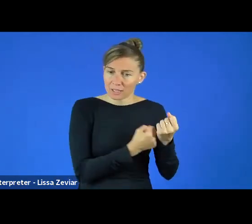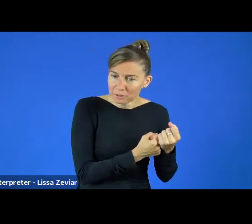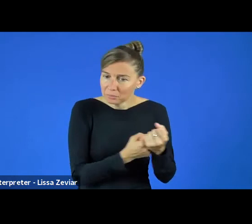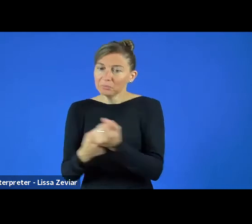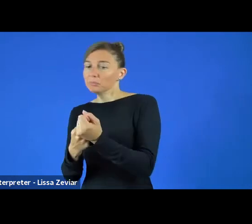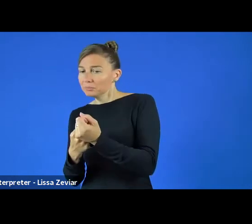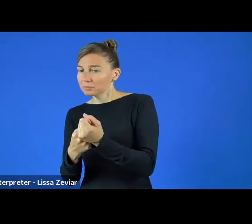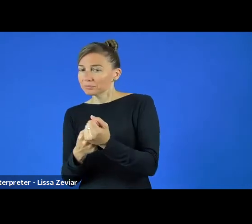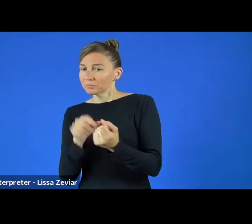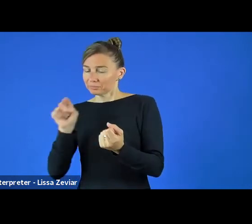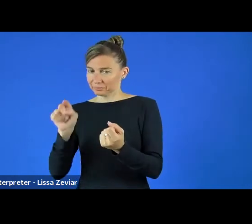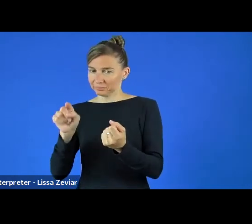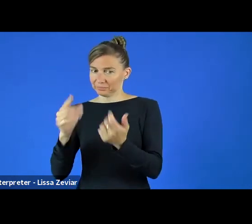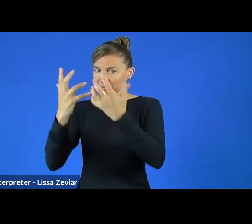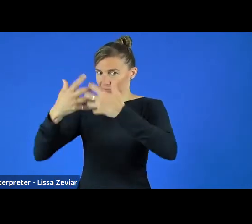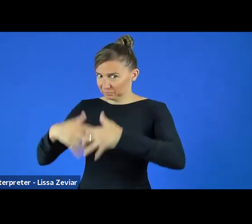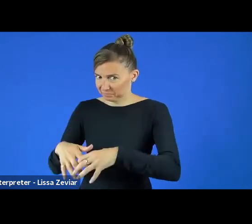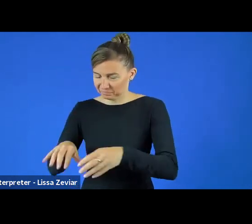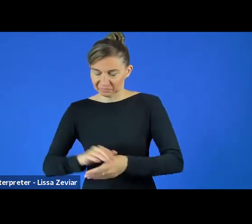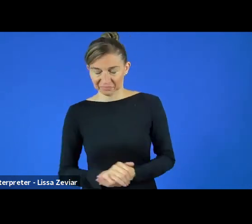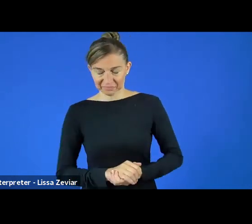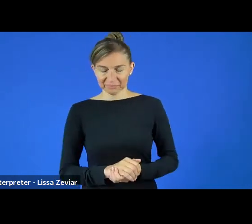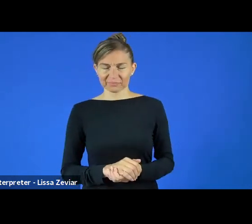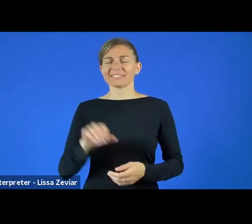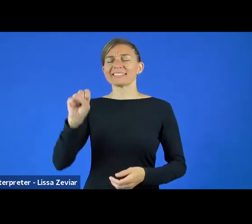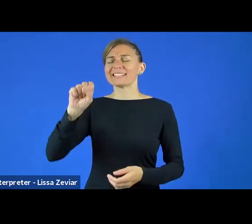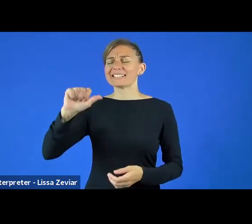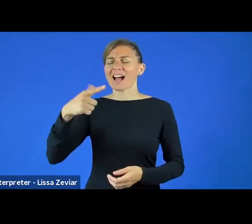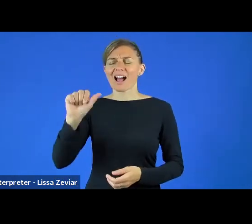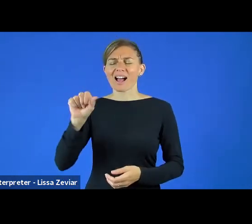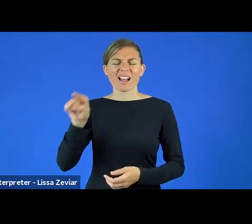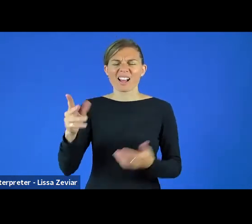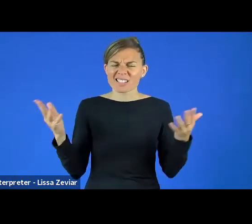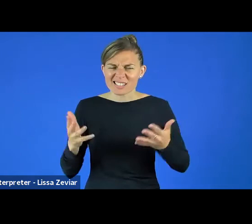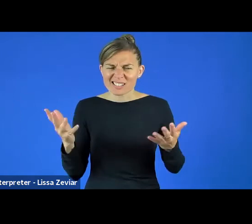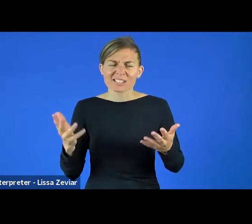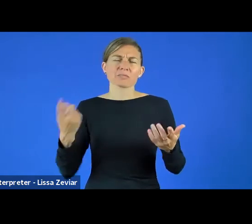What is SAGA? SAGA is an advisory group